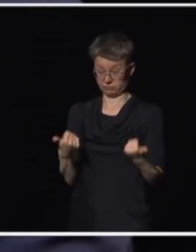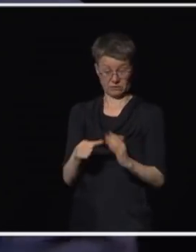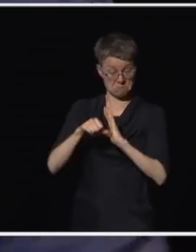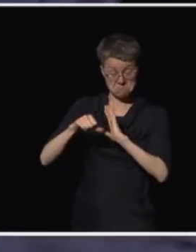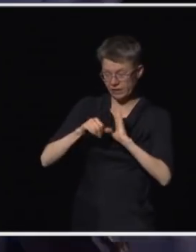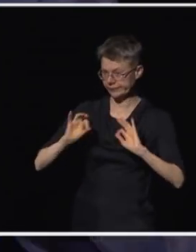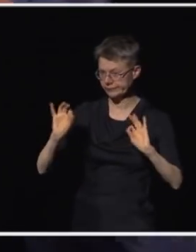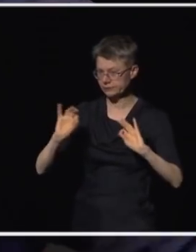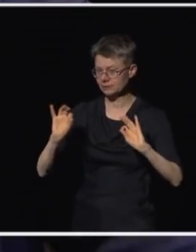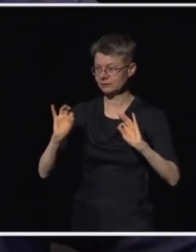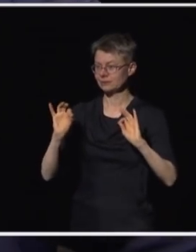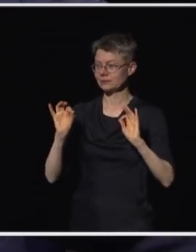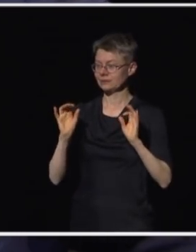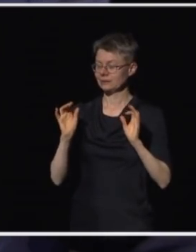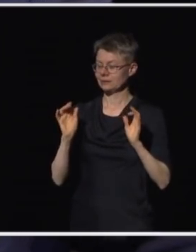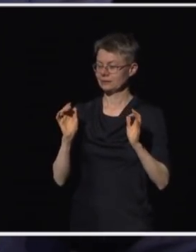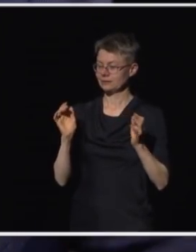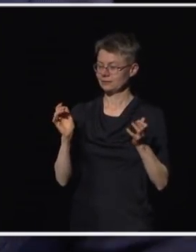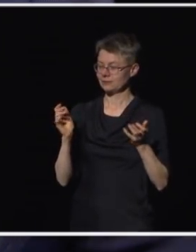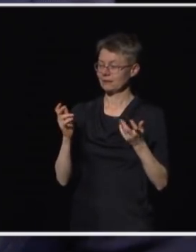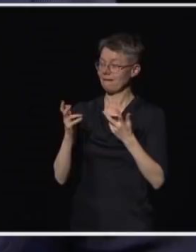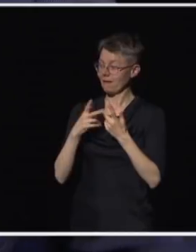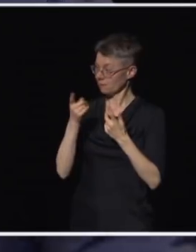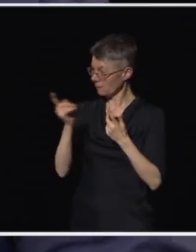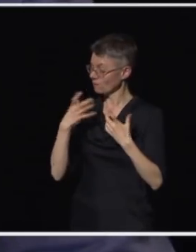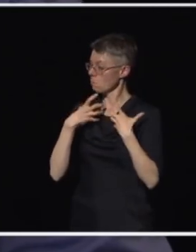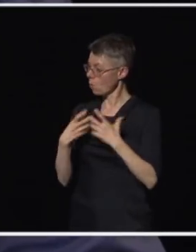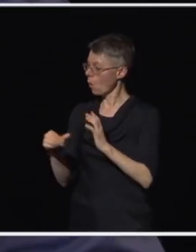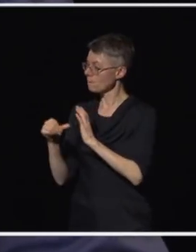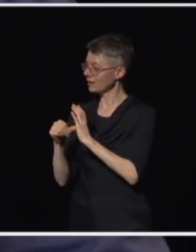and how much more resources other people have and they still beat their kids anyway .